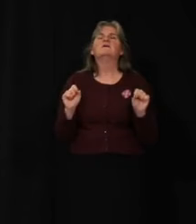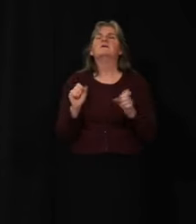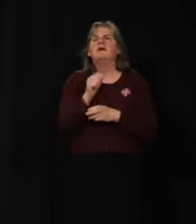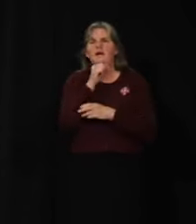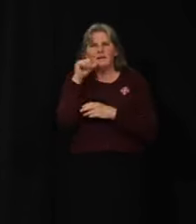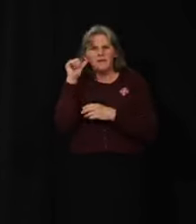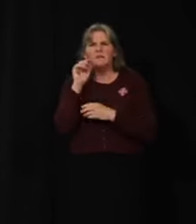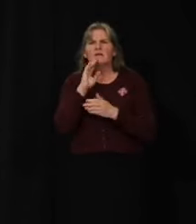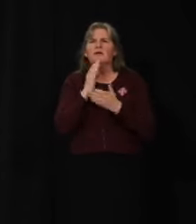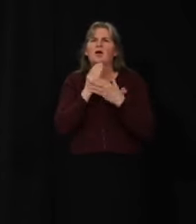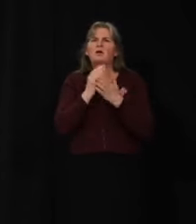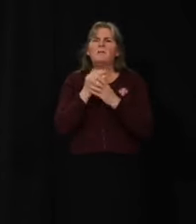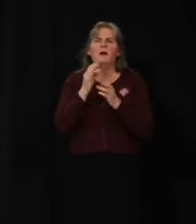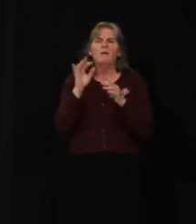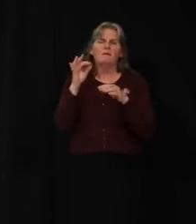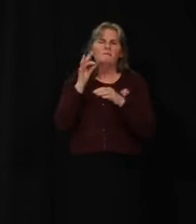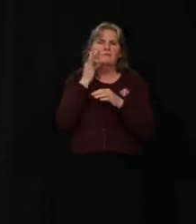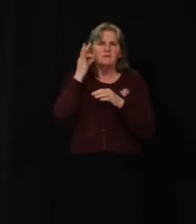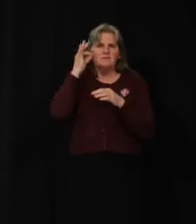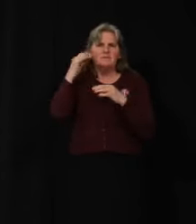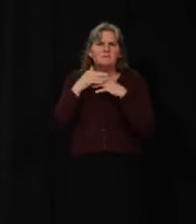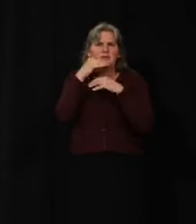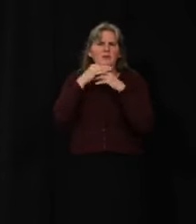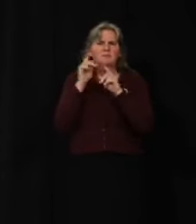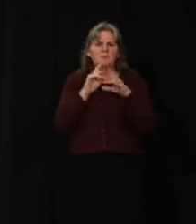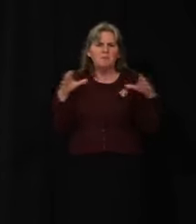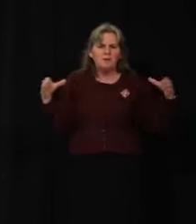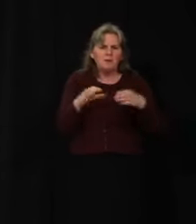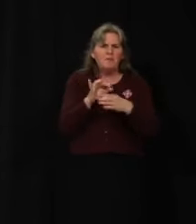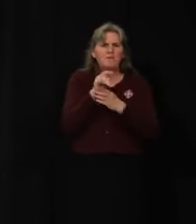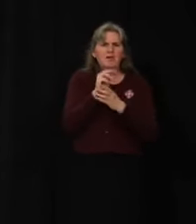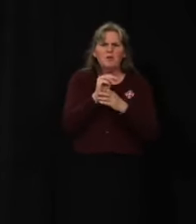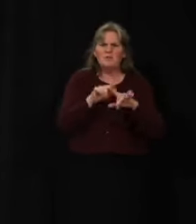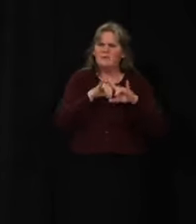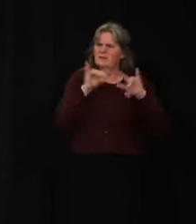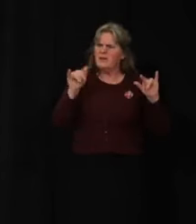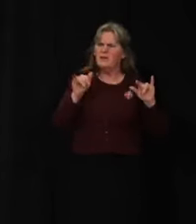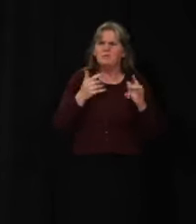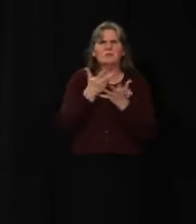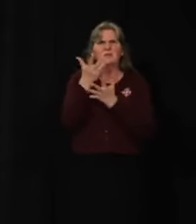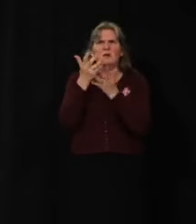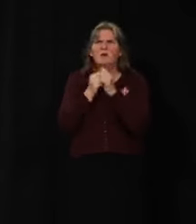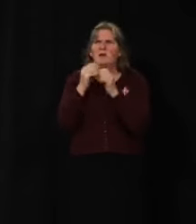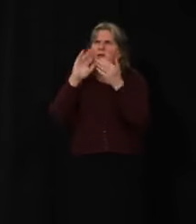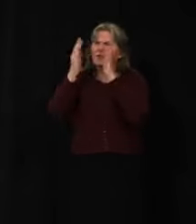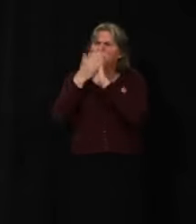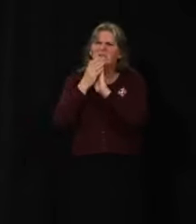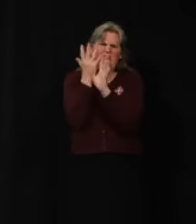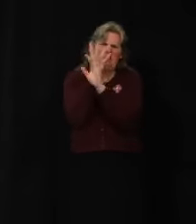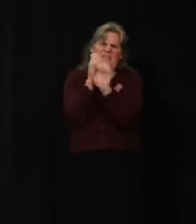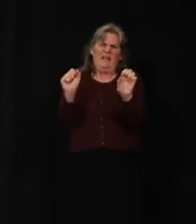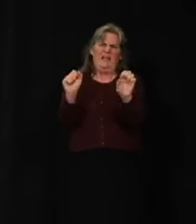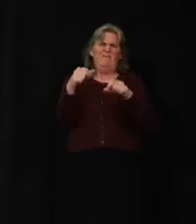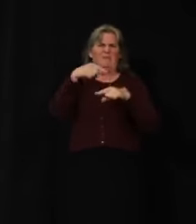surefooted, slow, and careful. COVID's reality is never far away and we have seen that when